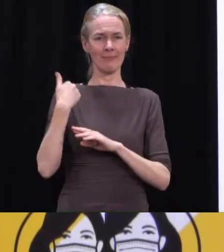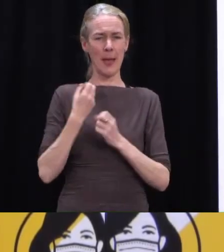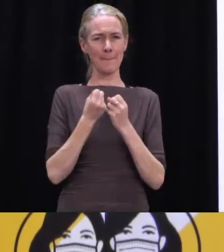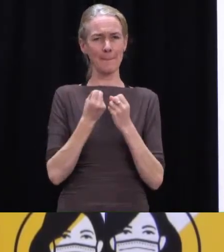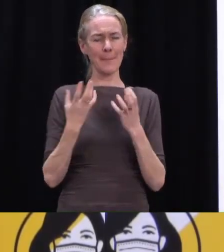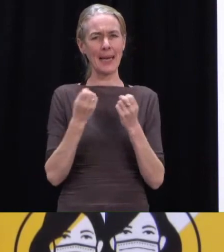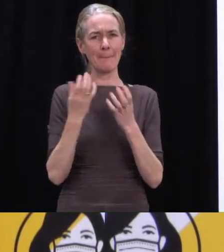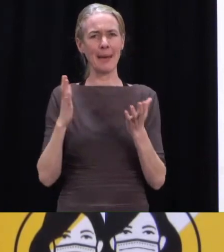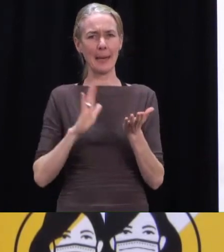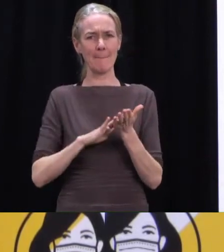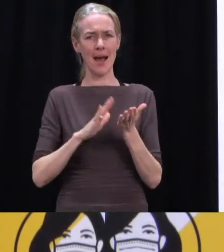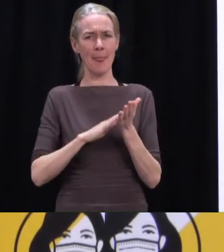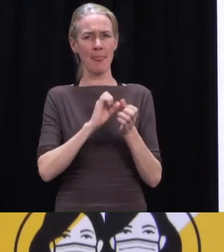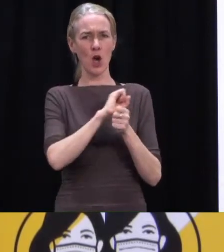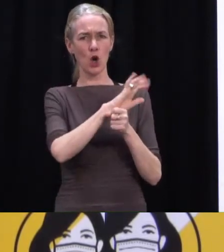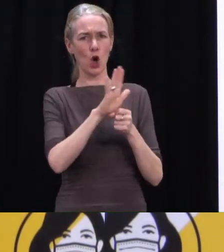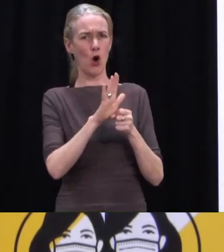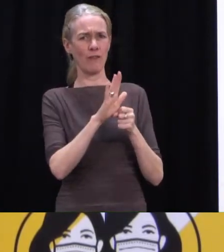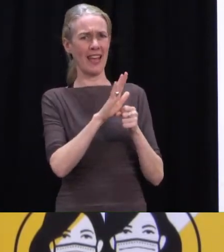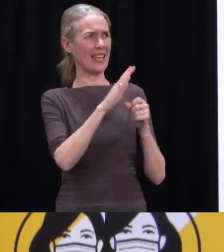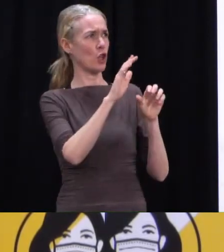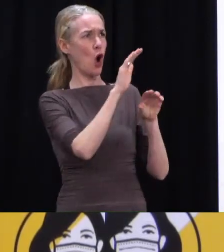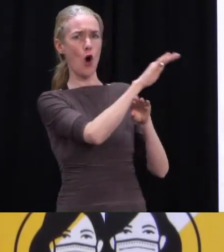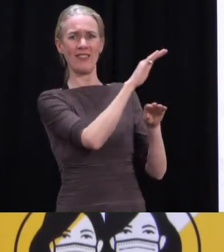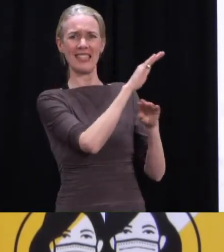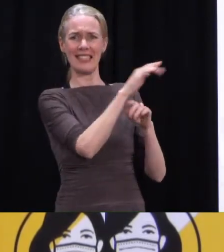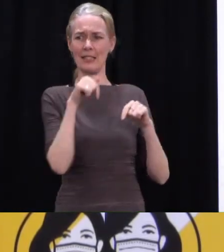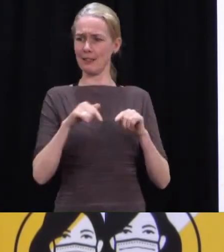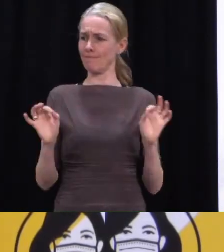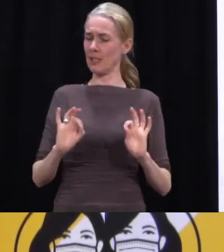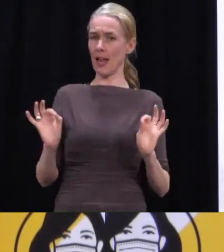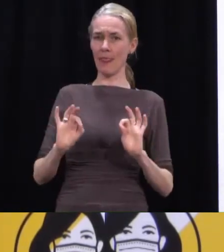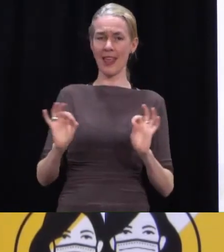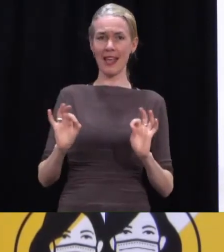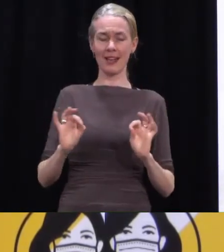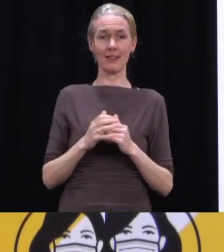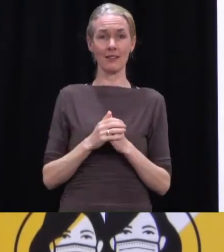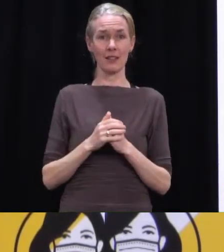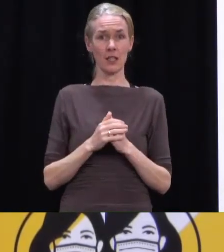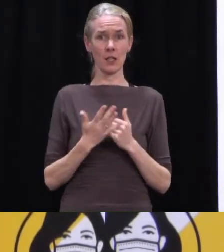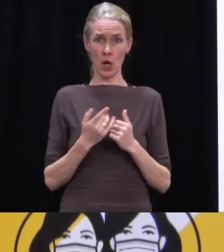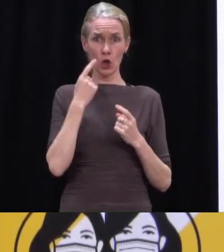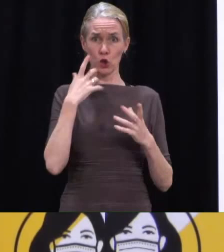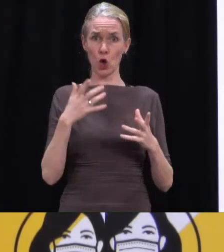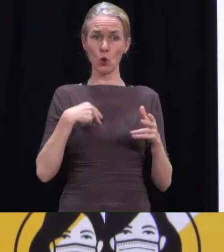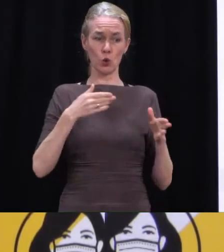many months that we had keeping the virus out of the country